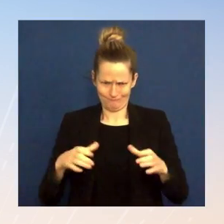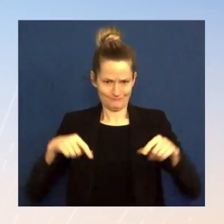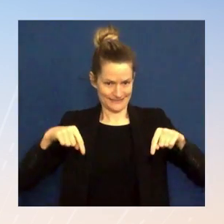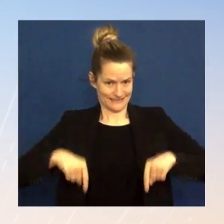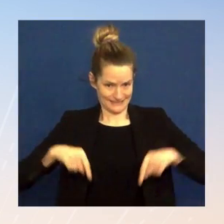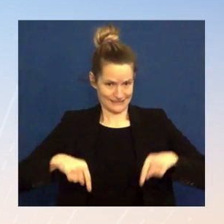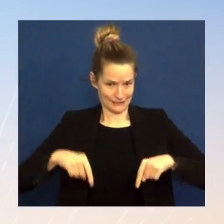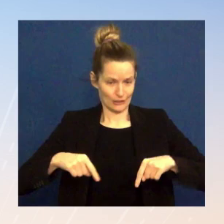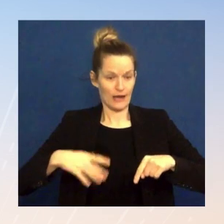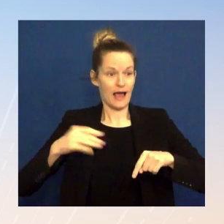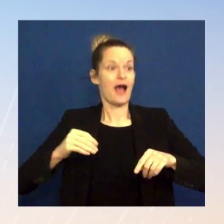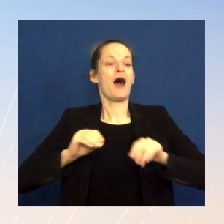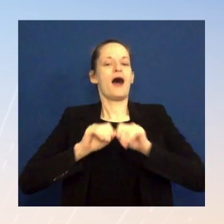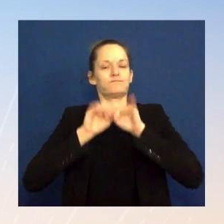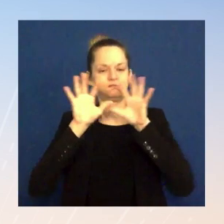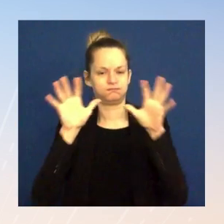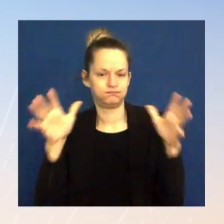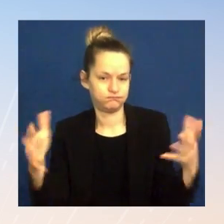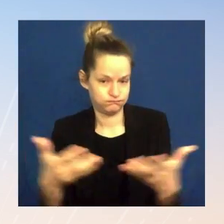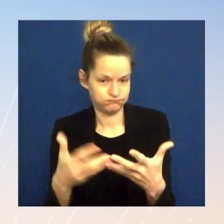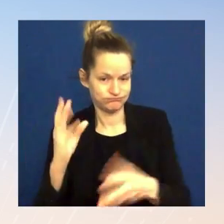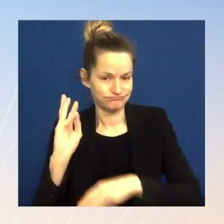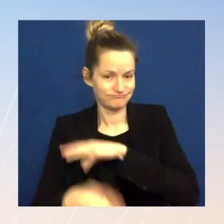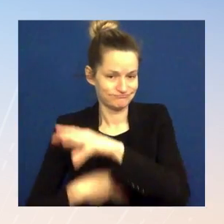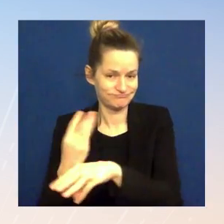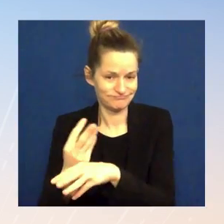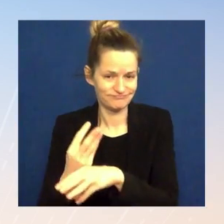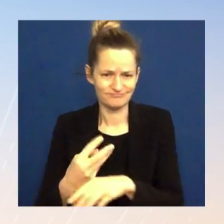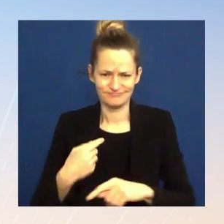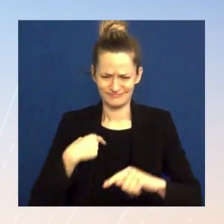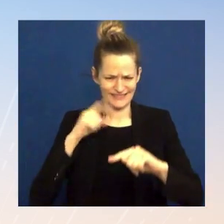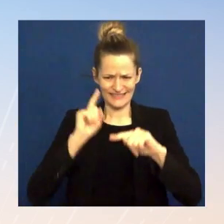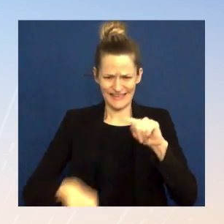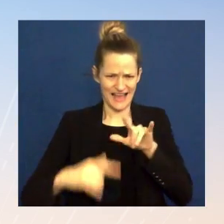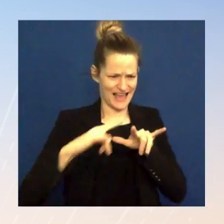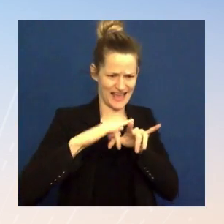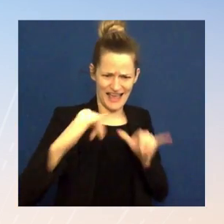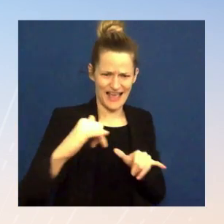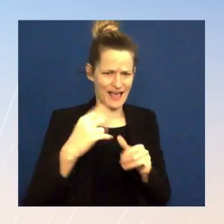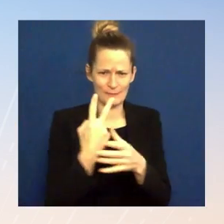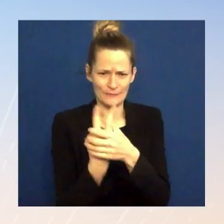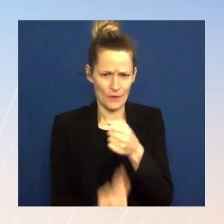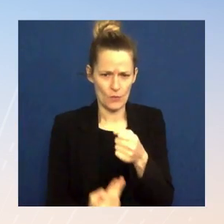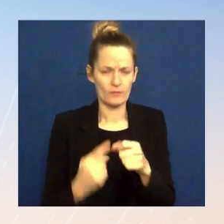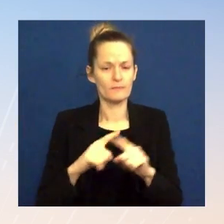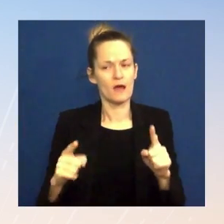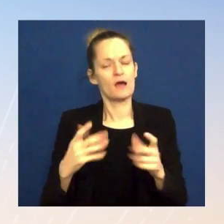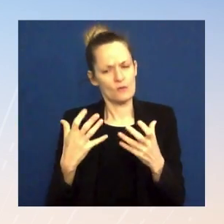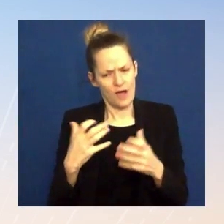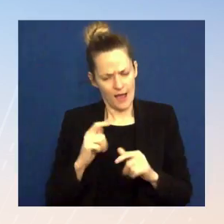We can do both. We intend to do both. That's the agenda and the mindset the President will take with him when we go to Europe later this week.